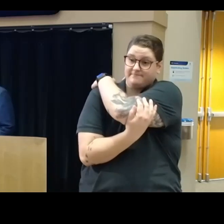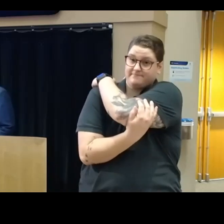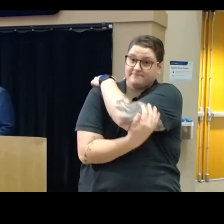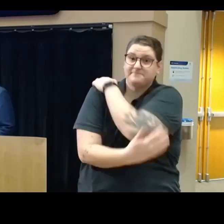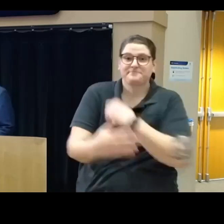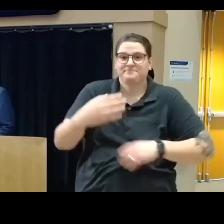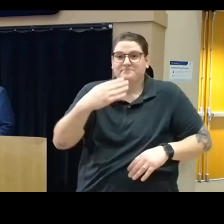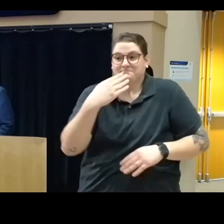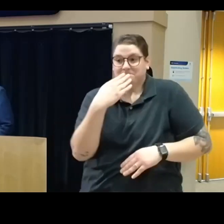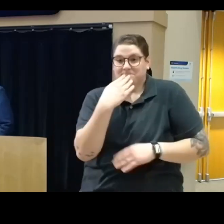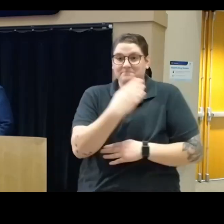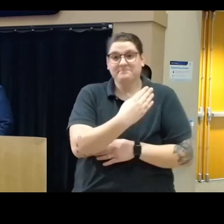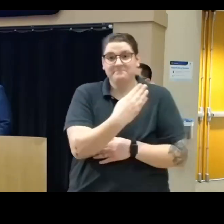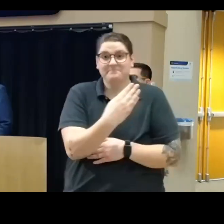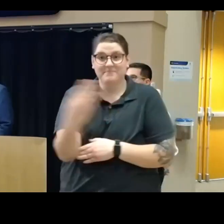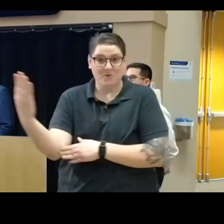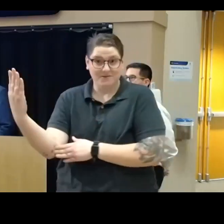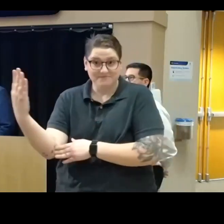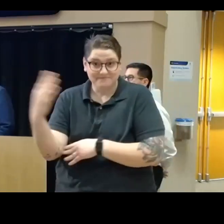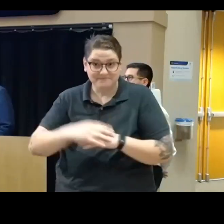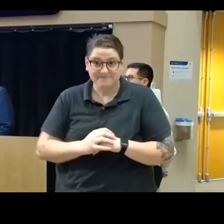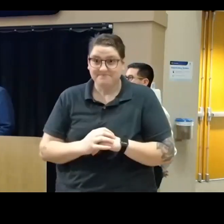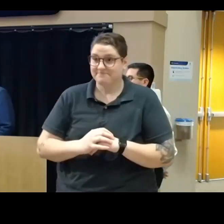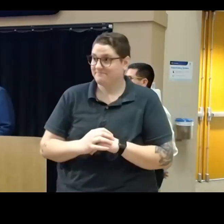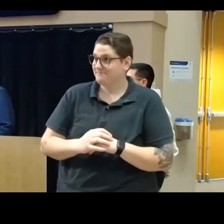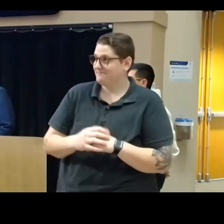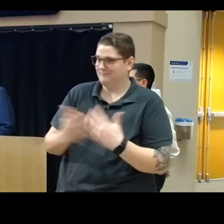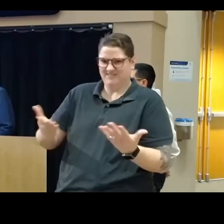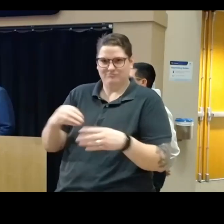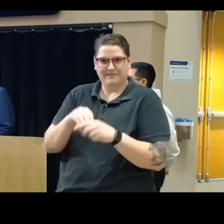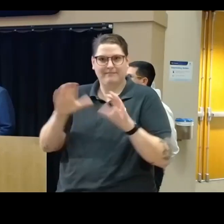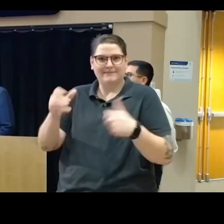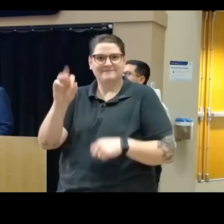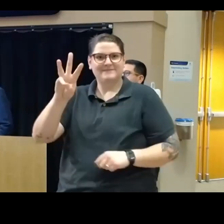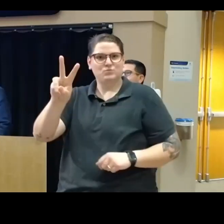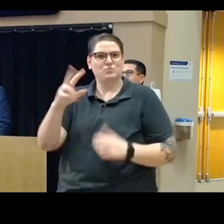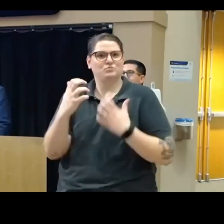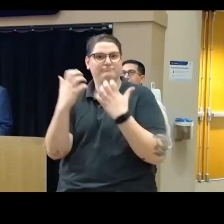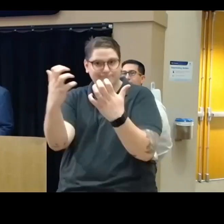good morning everybody here in the class of 62 Auditorium and on Zoom